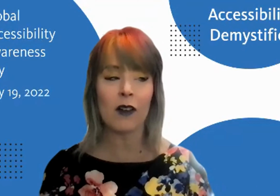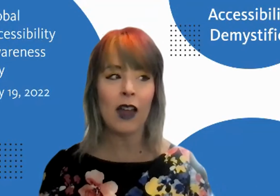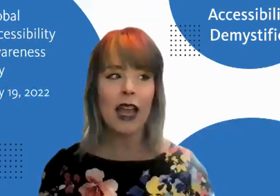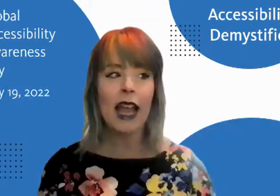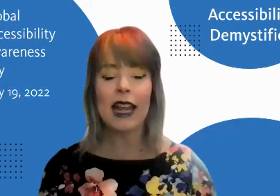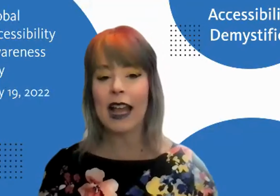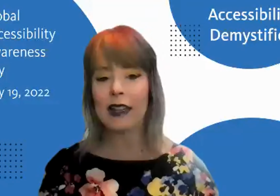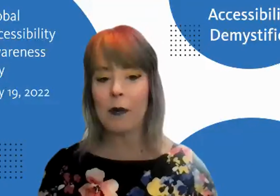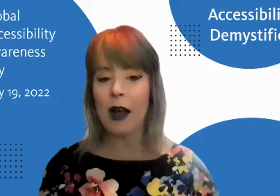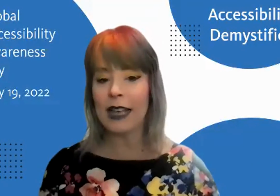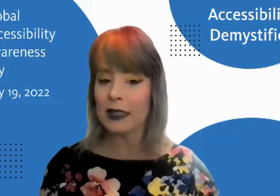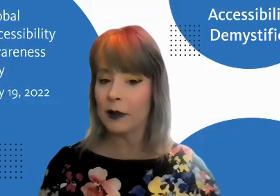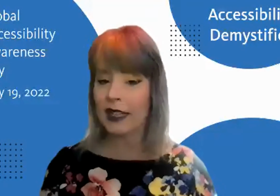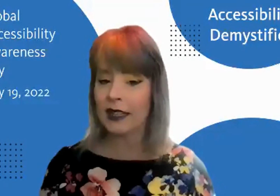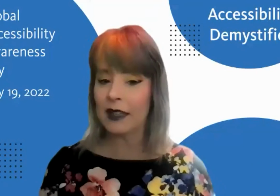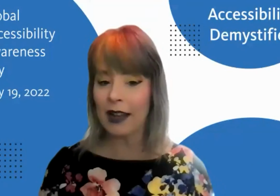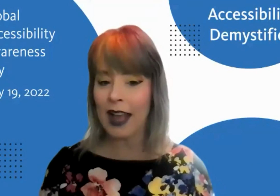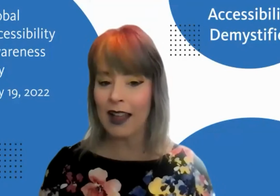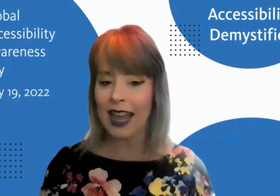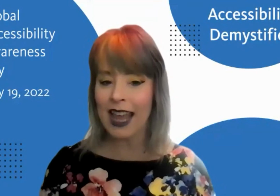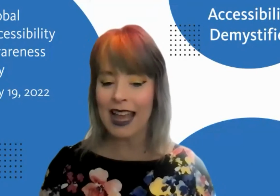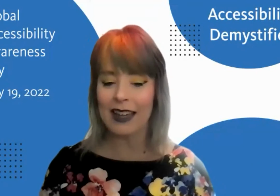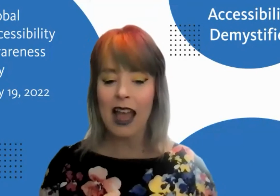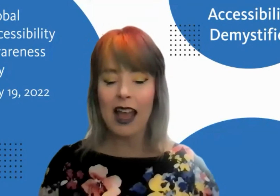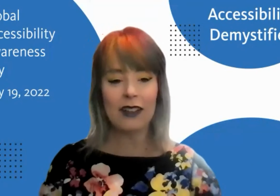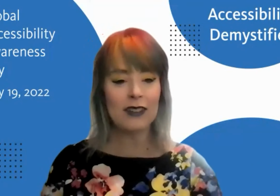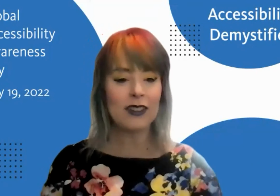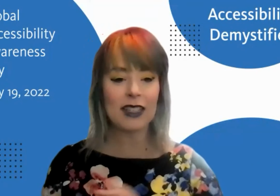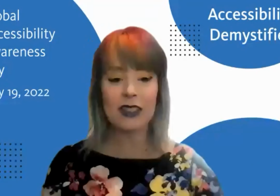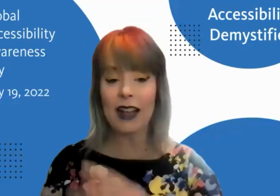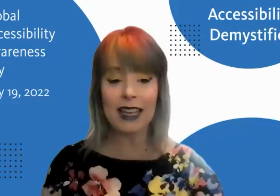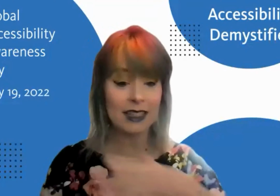and had a podcast playing in the background. And I was just talking to